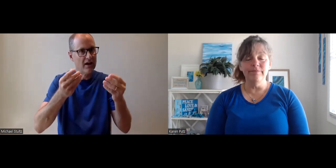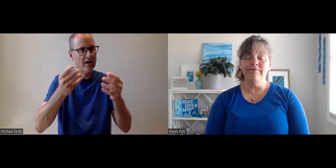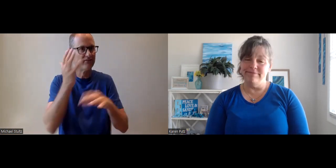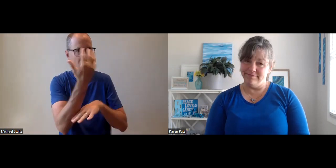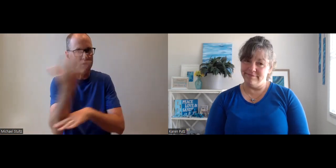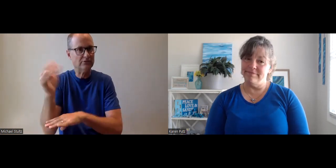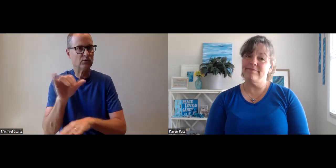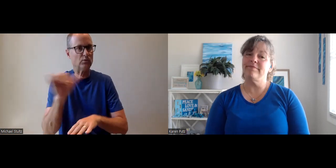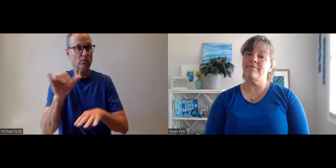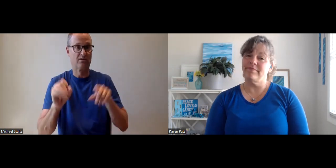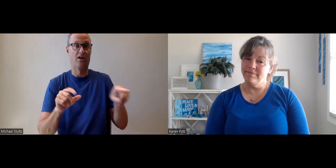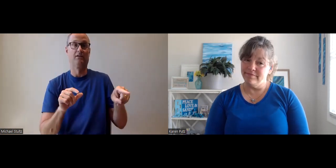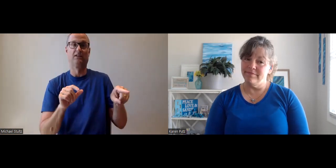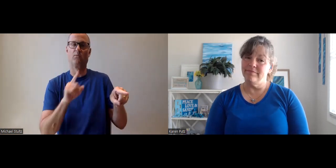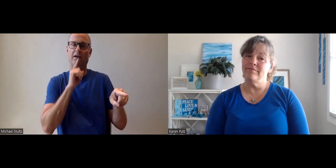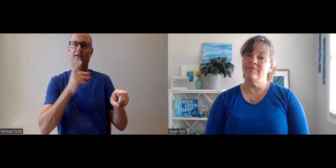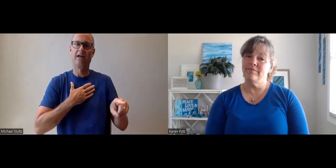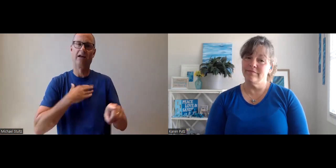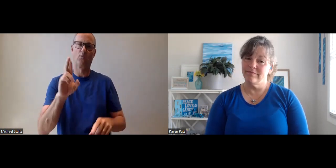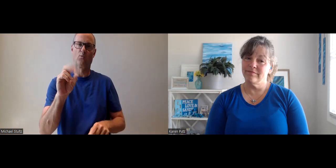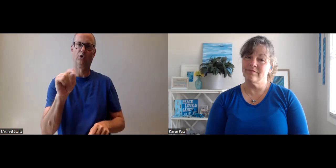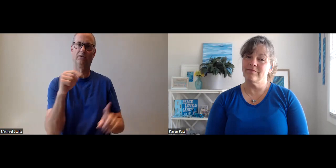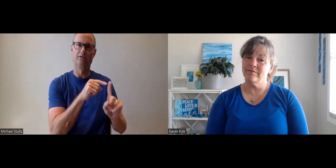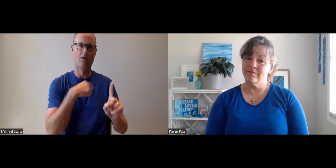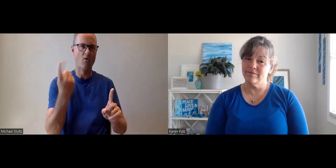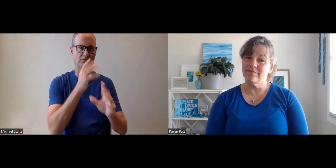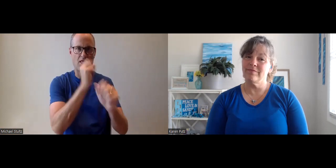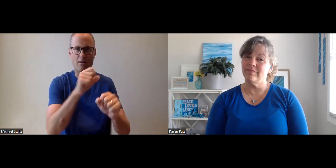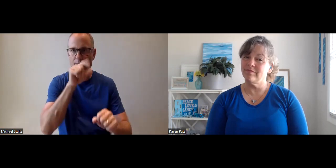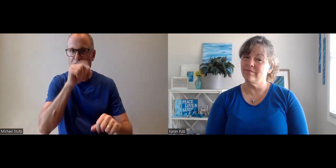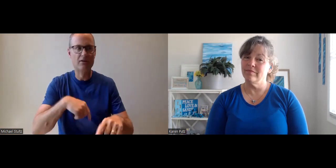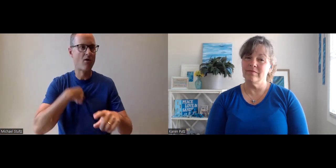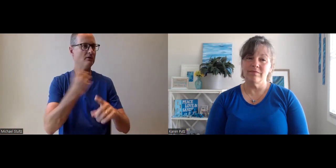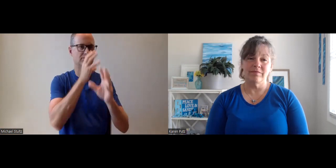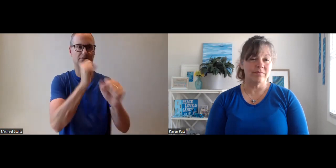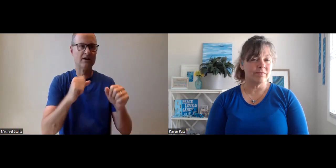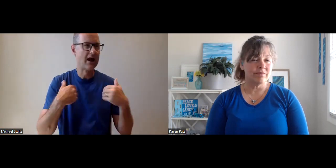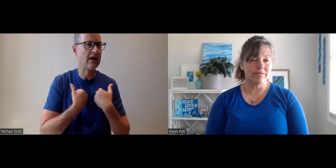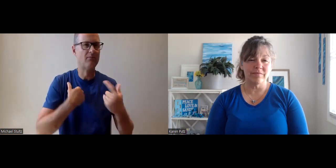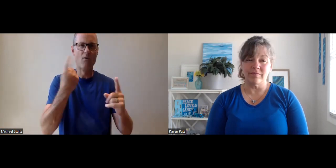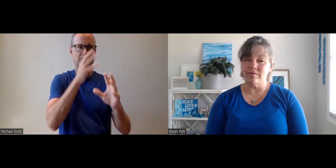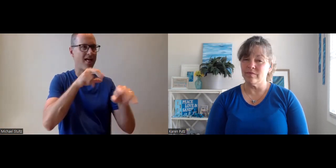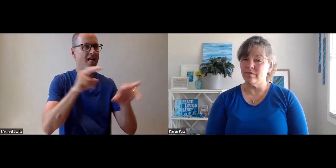amounts of landscape nature. And there was, and that was just like my thing at the farm.